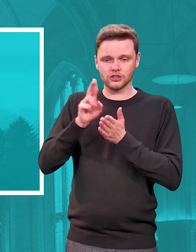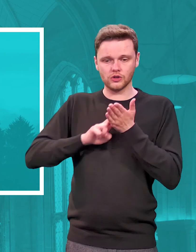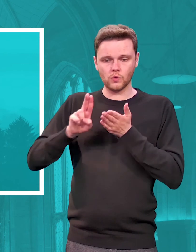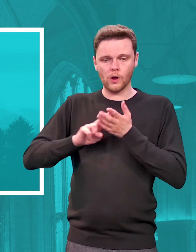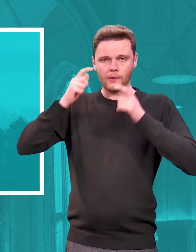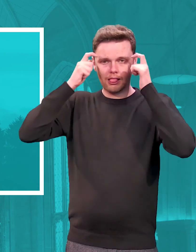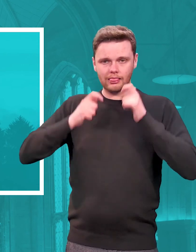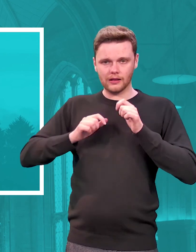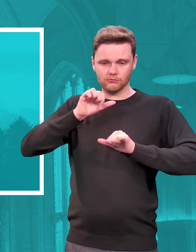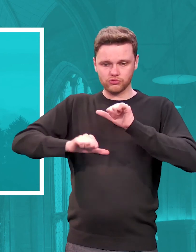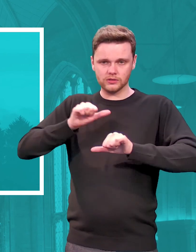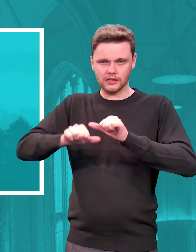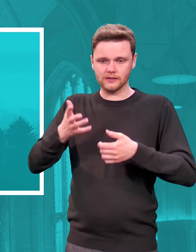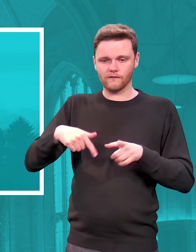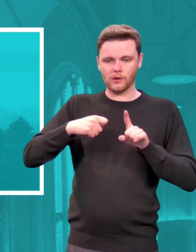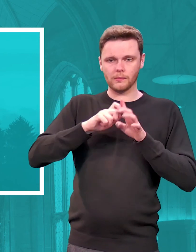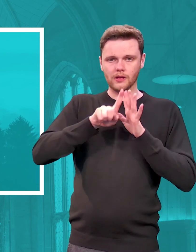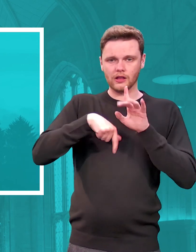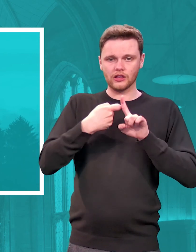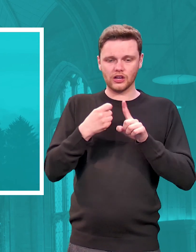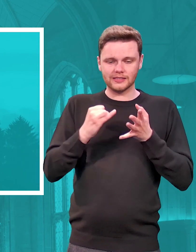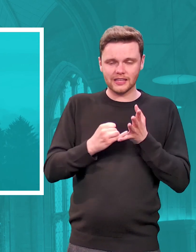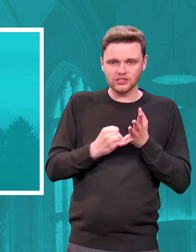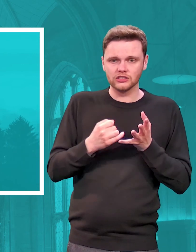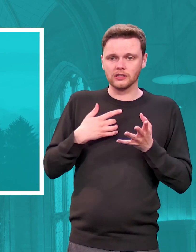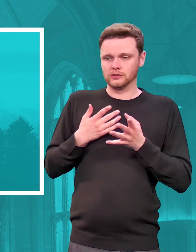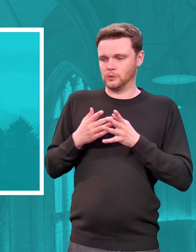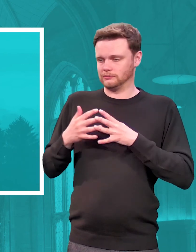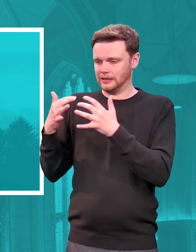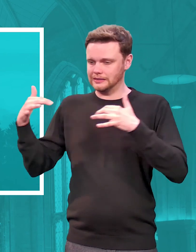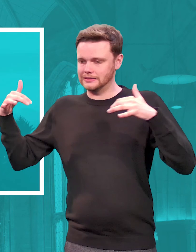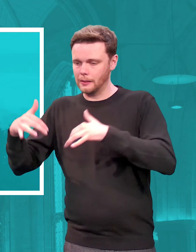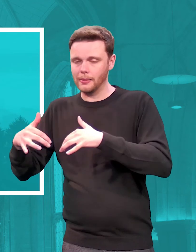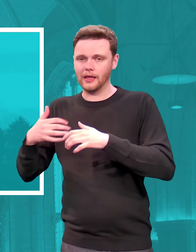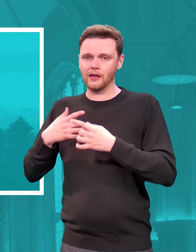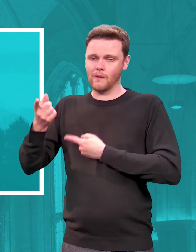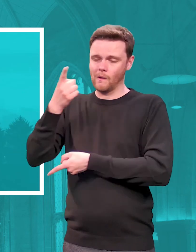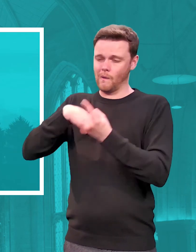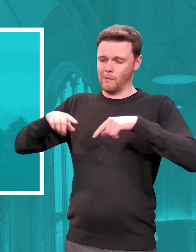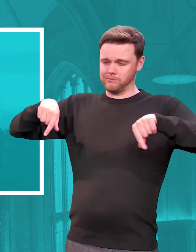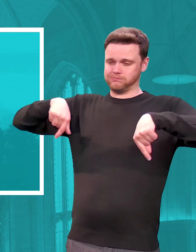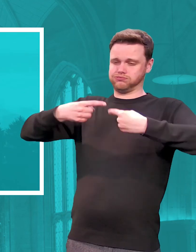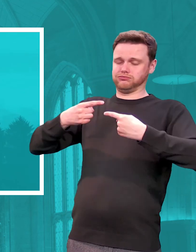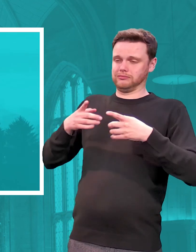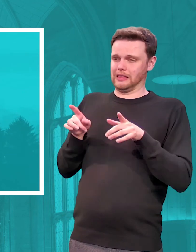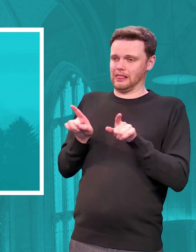from Kirk Sessions to the Assembly itself were challenged almost as never before,